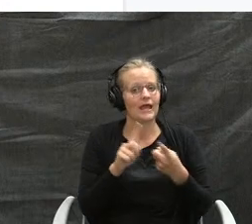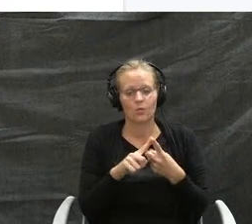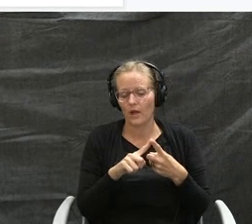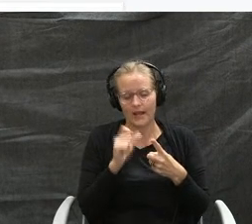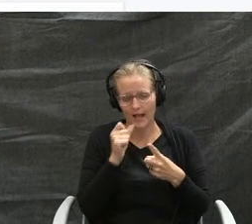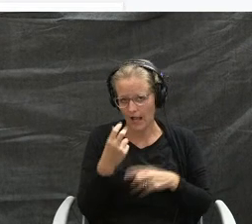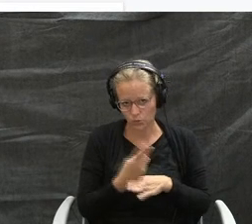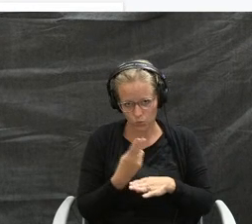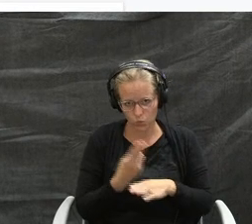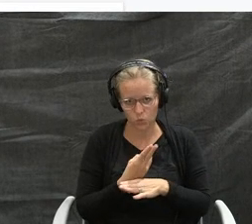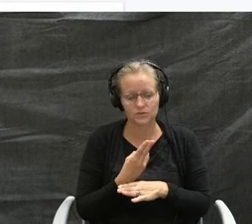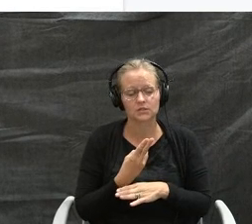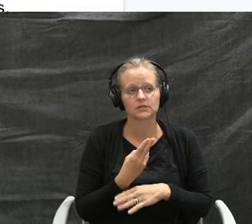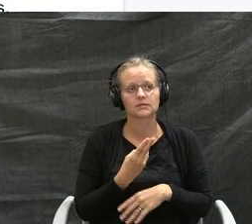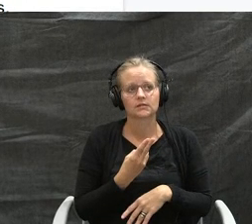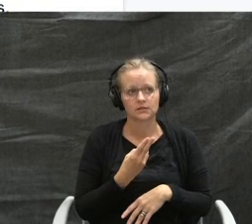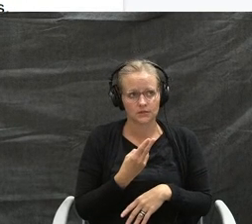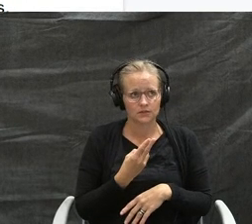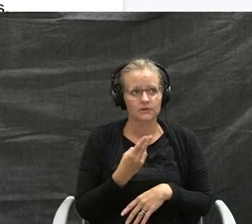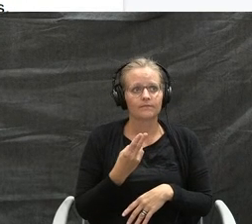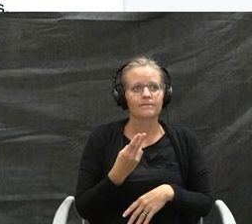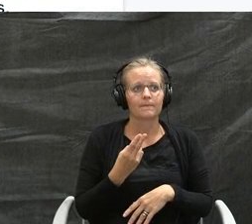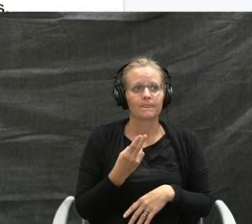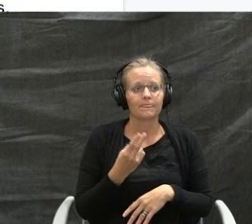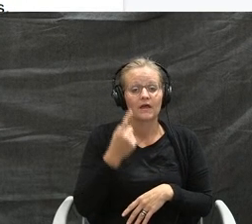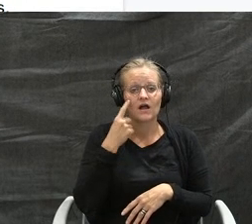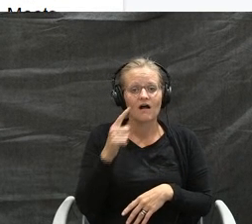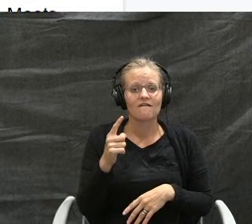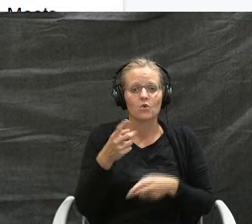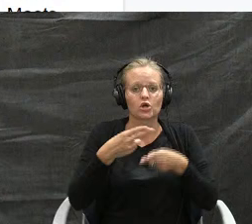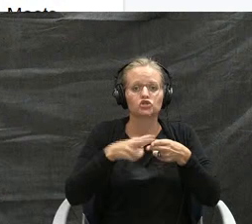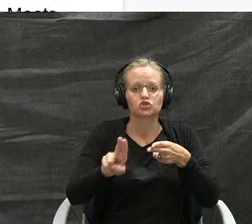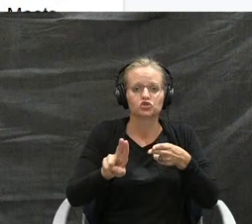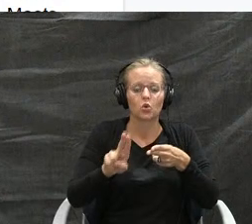Uh, to have some shorter preschool sessions. We do want